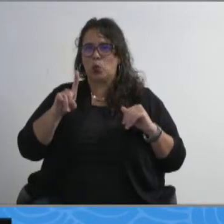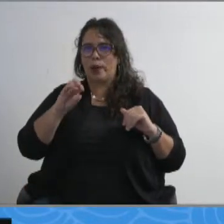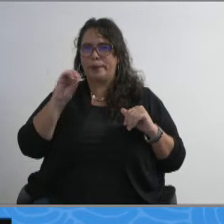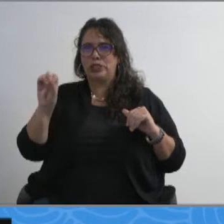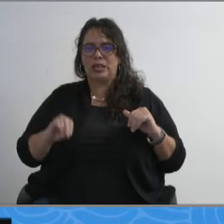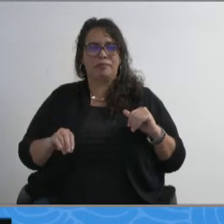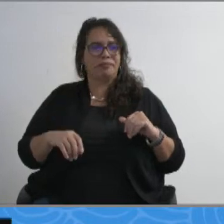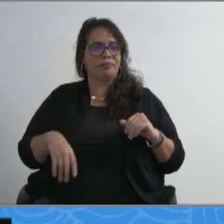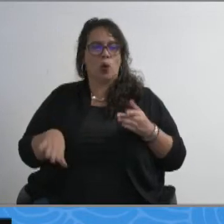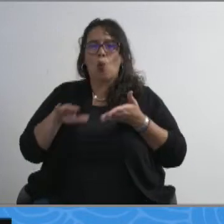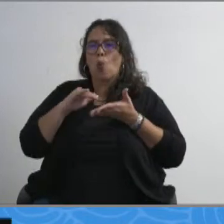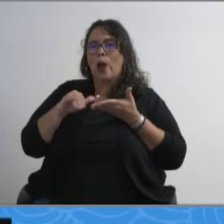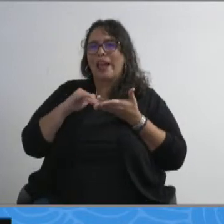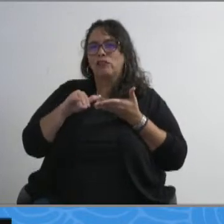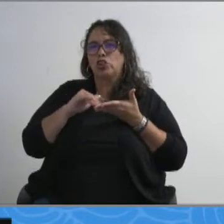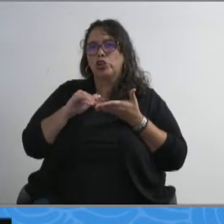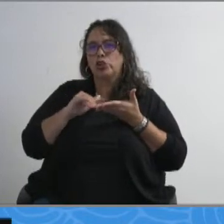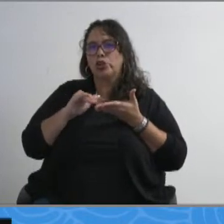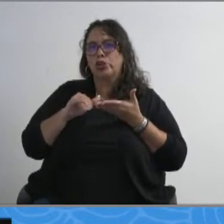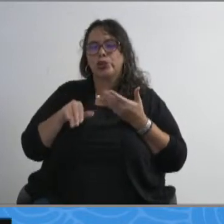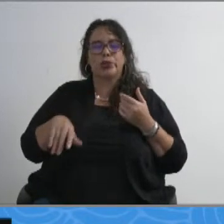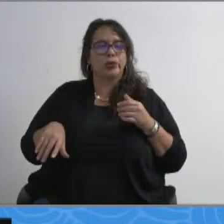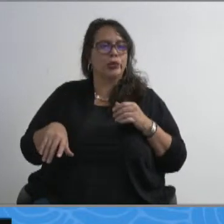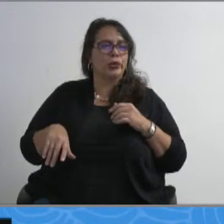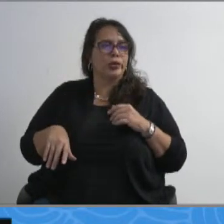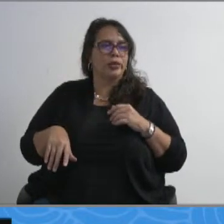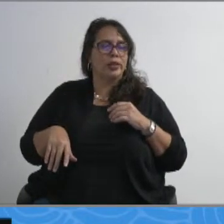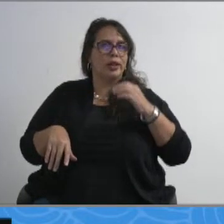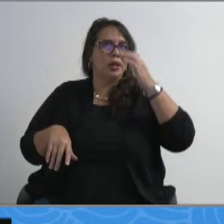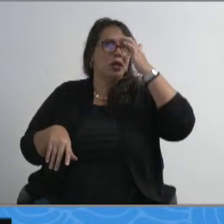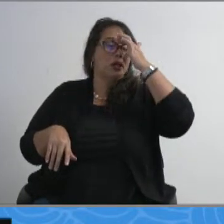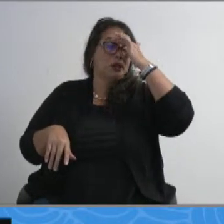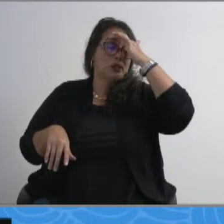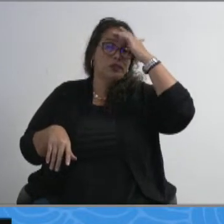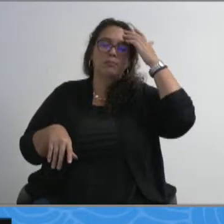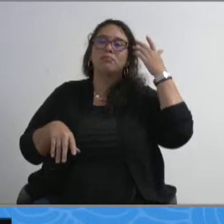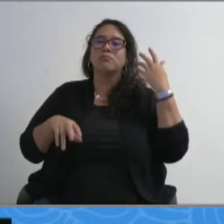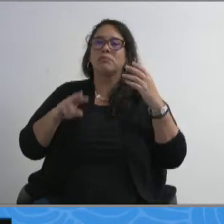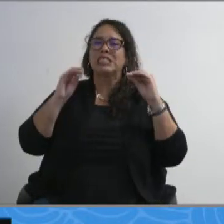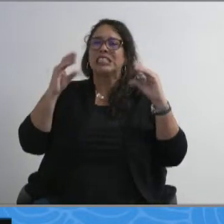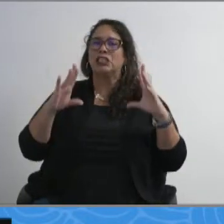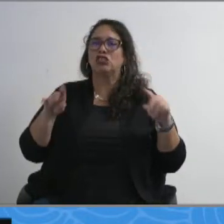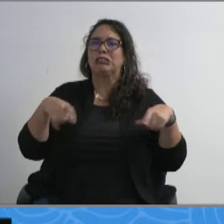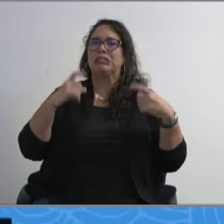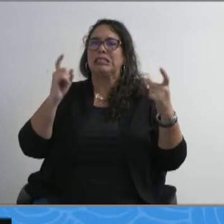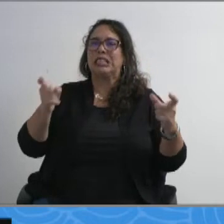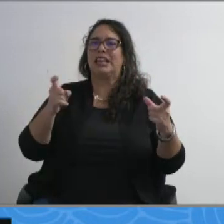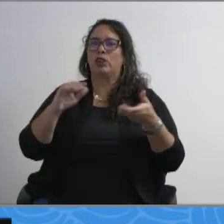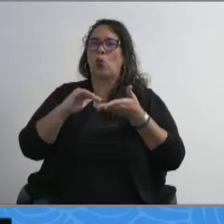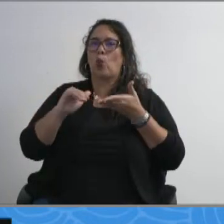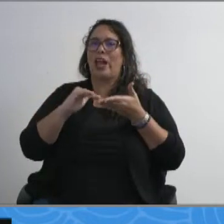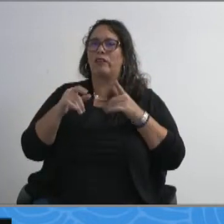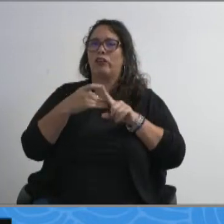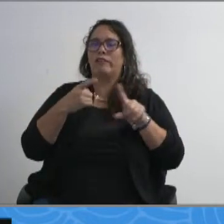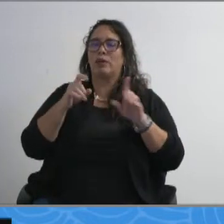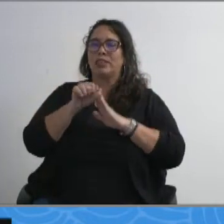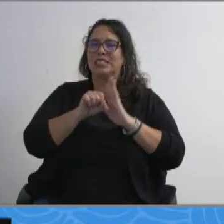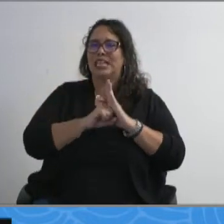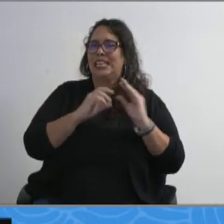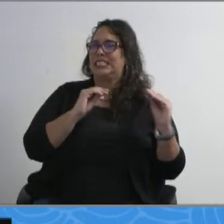Waivers. That means that the teacher is granted a waiver by the state in order to teach what they're teaching.